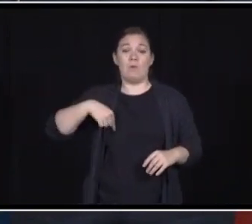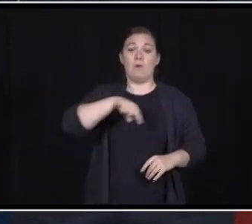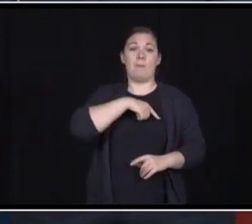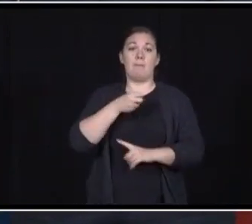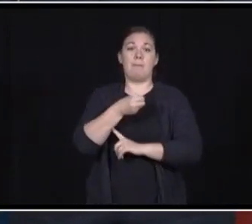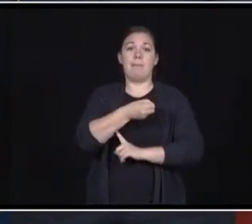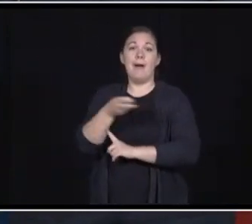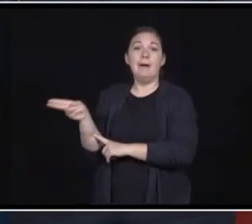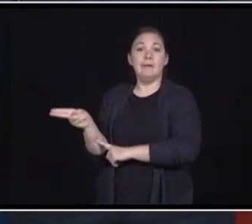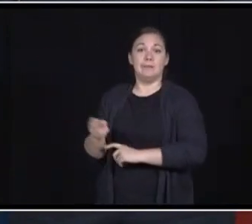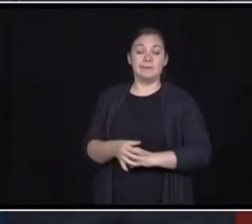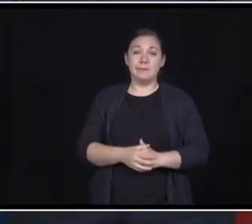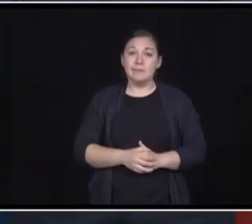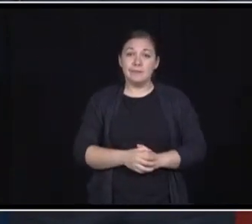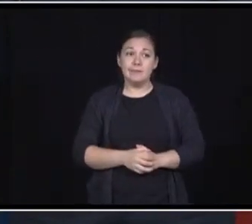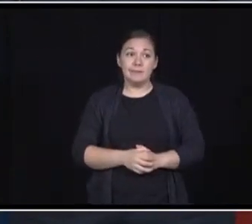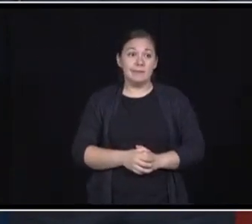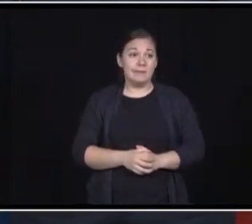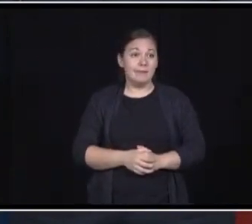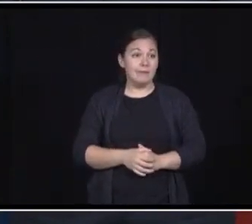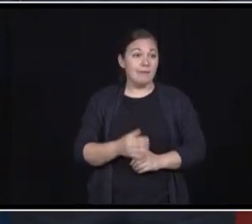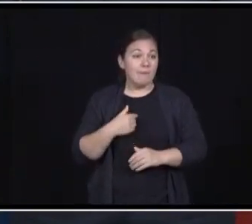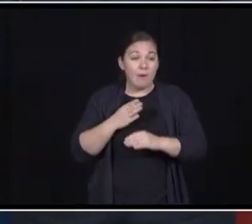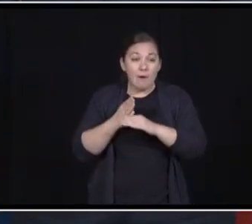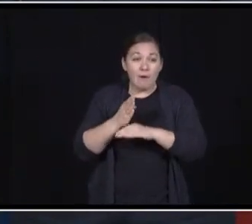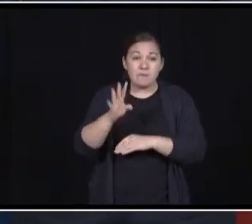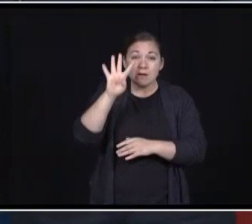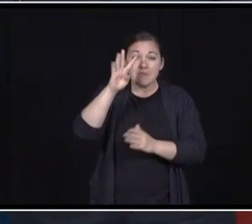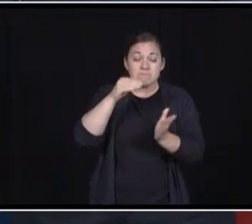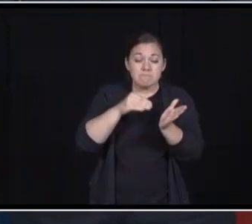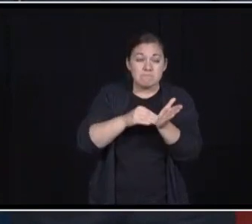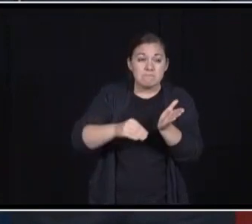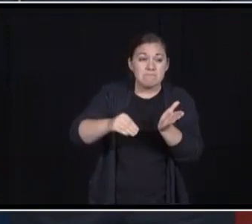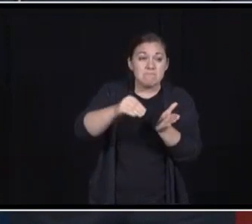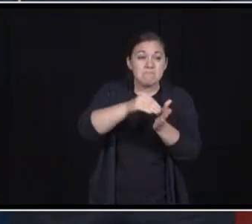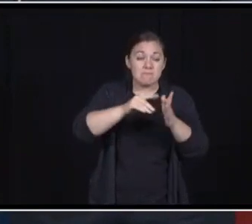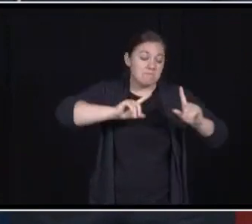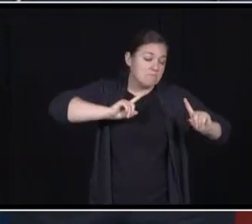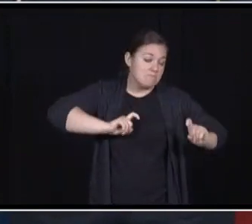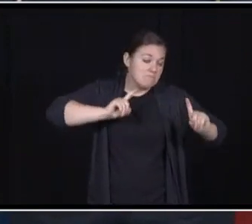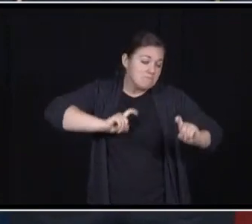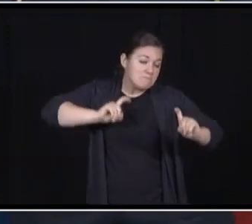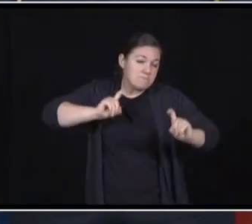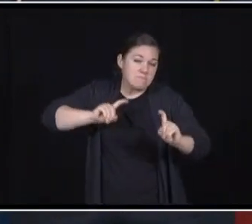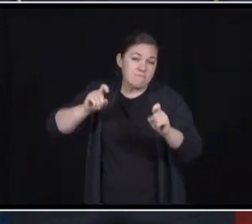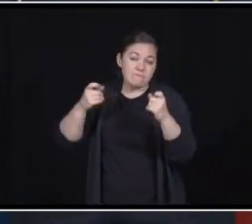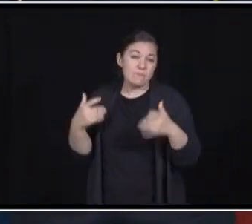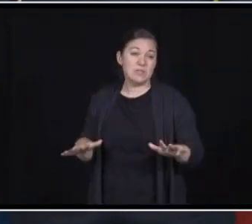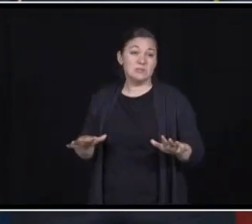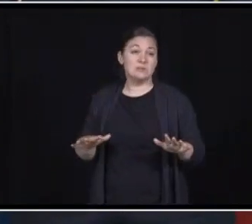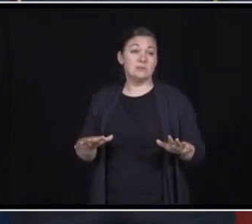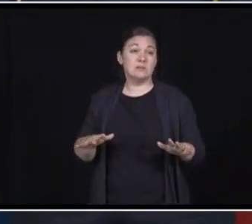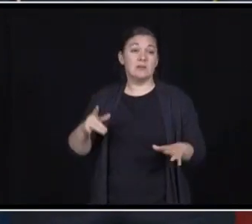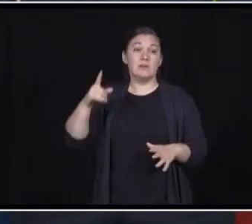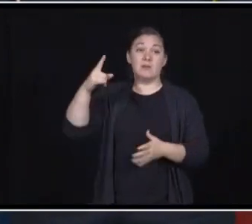Just keep in mind, talk about success, we are hammering the whole country combined. All of the provinces combined can't even keep up to us.